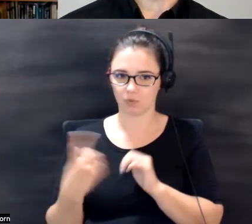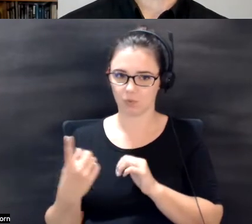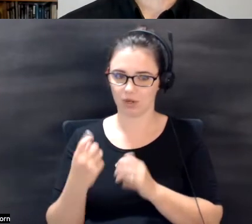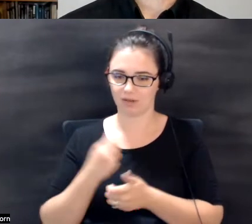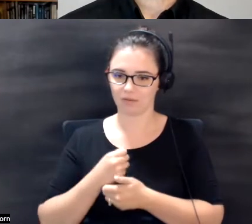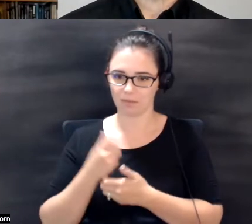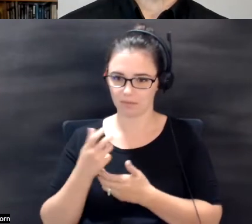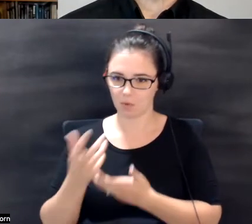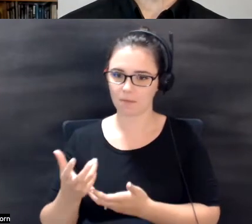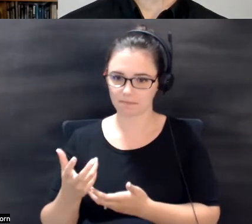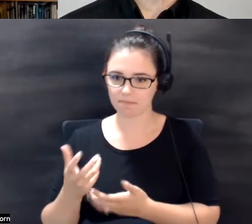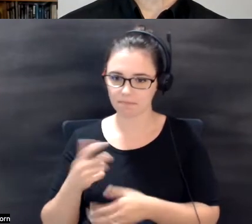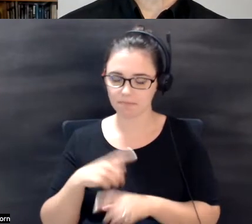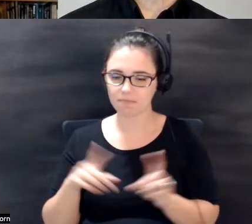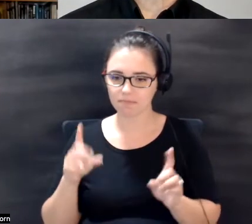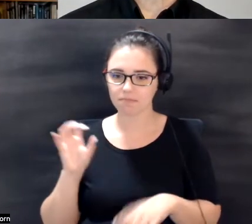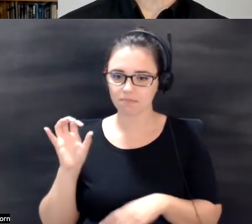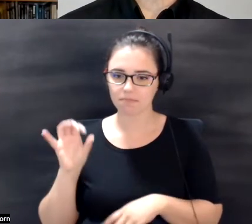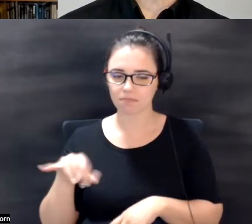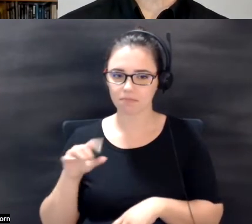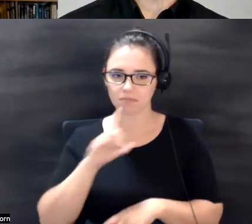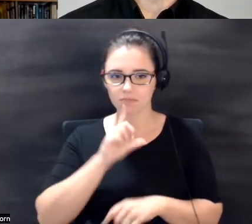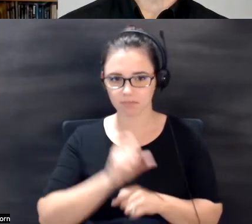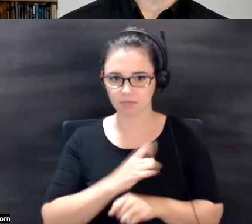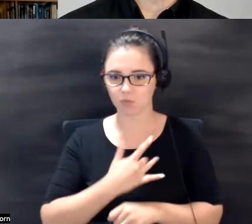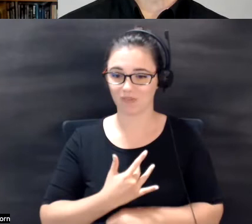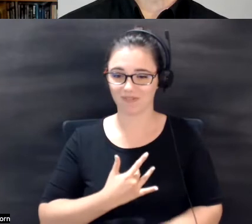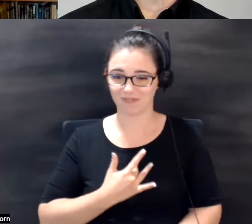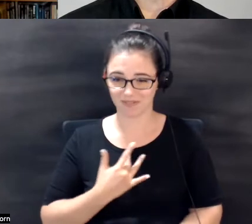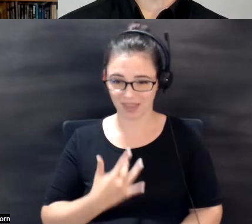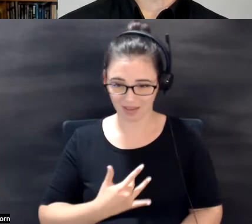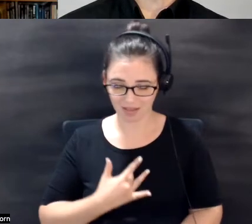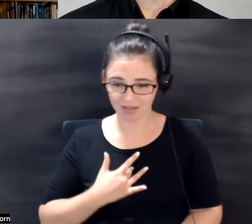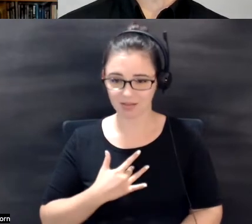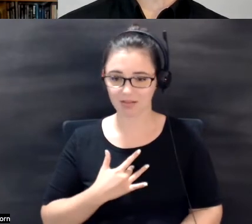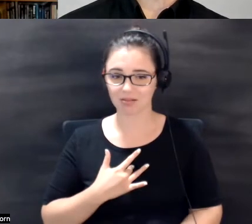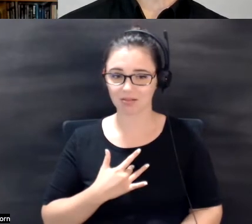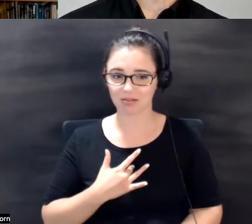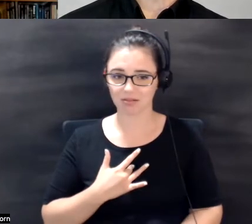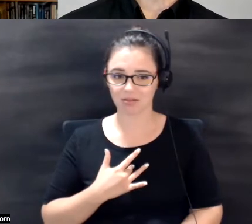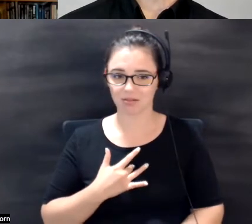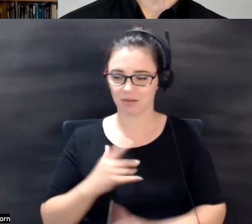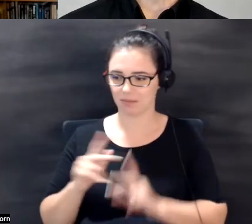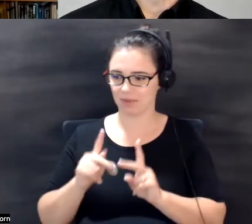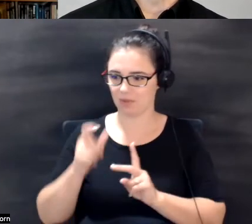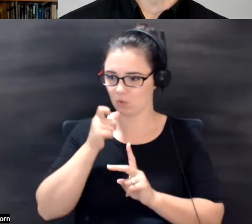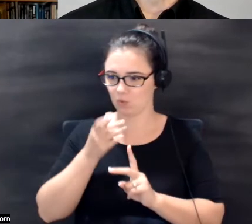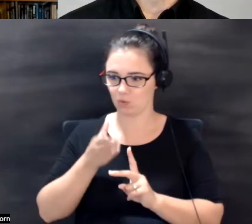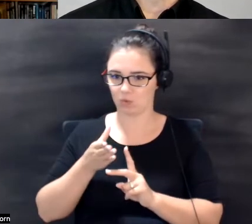But, it's-- you do *feel* the people who came through there.